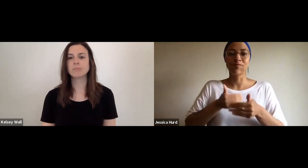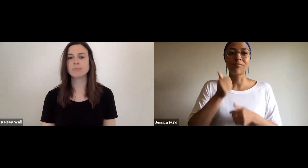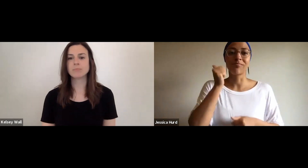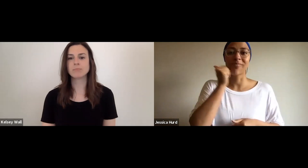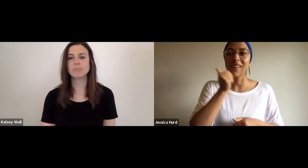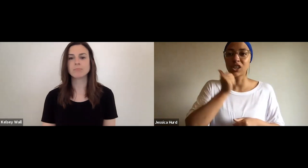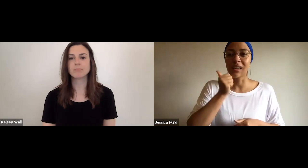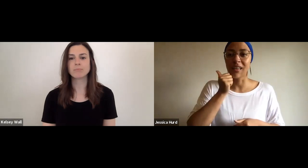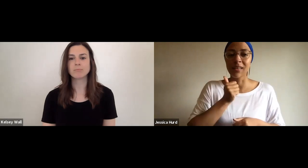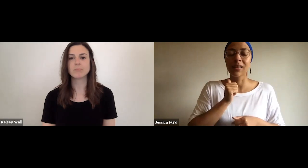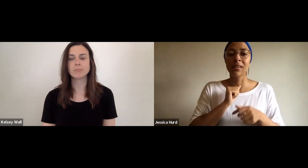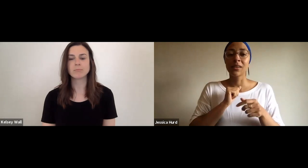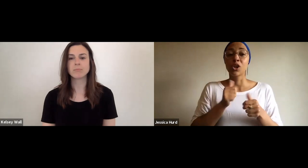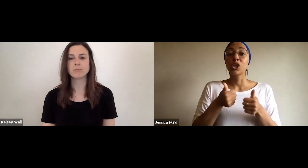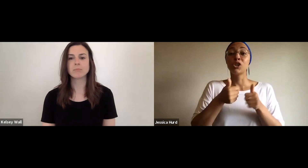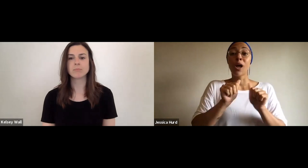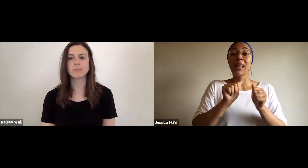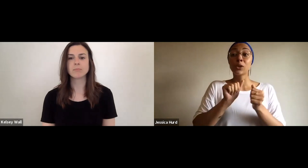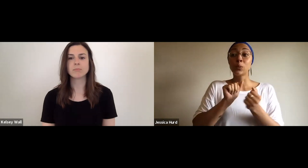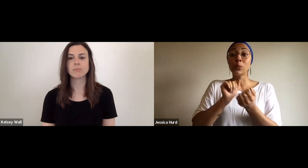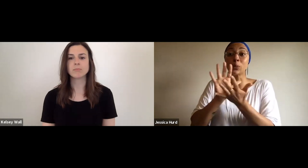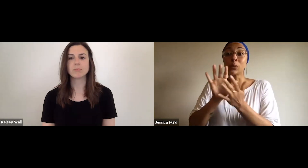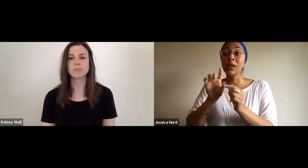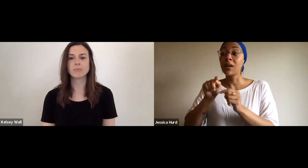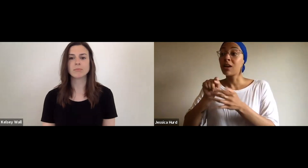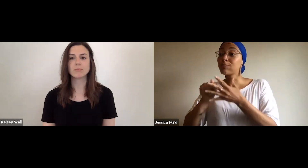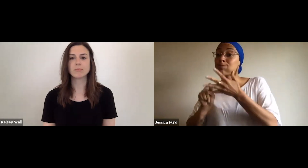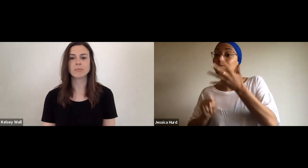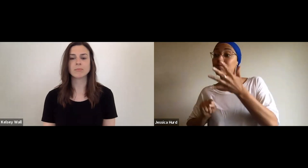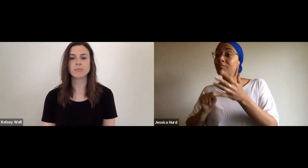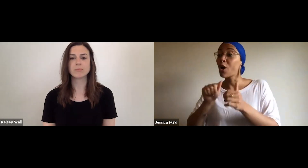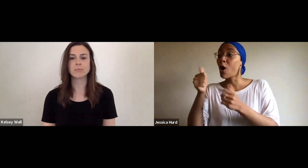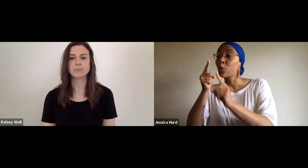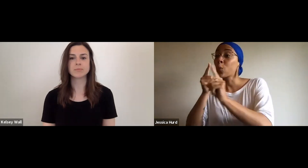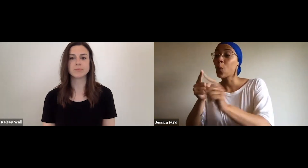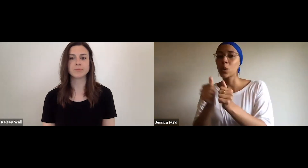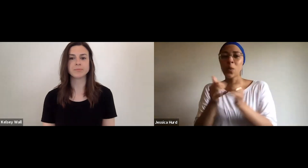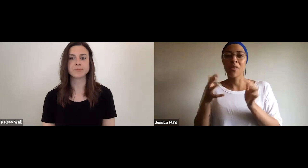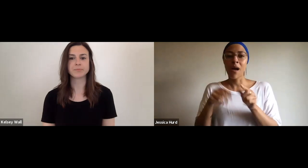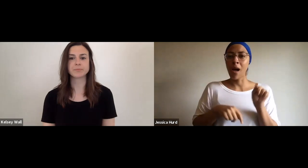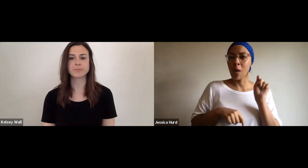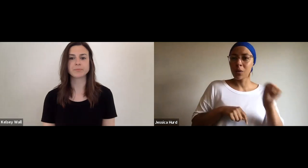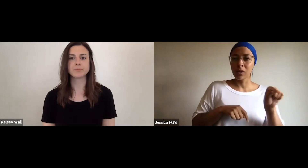How are you functioning in your everyday life? These pillars are the basis for that.